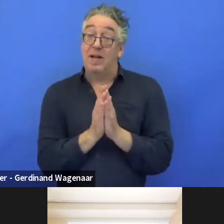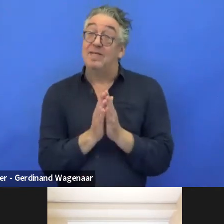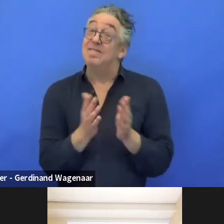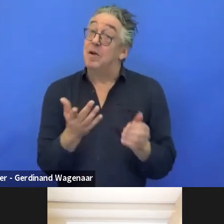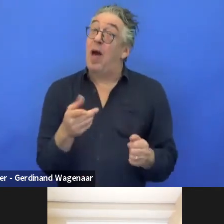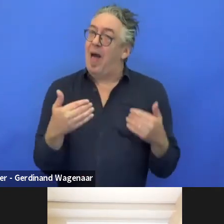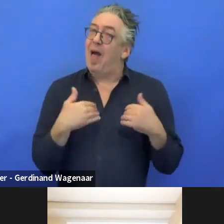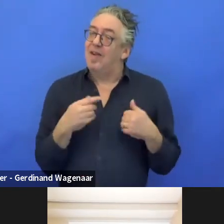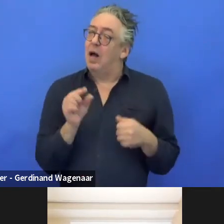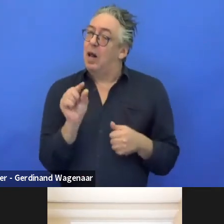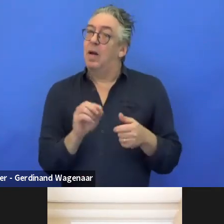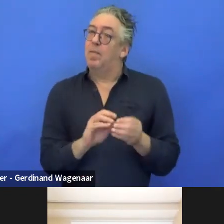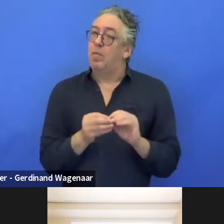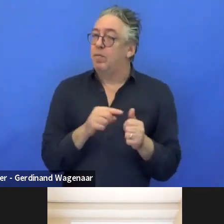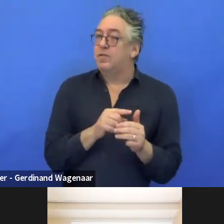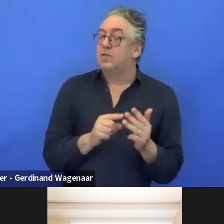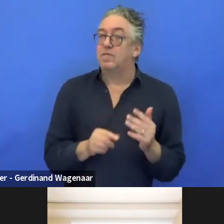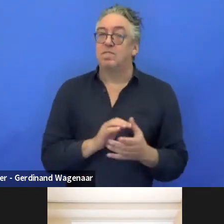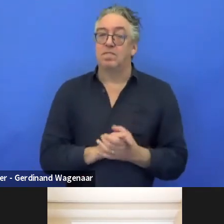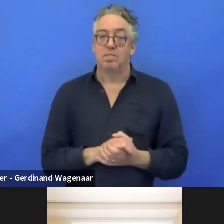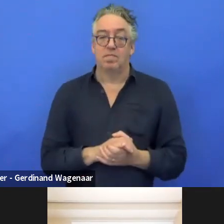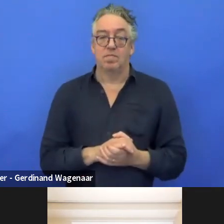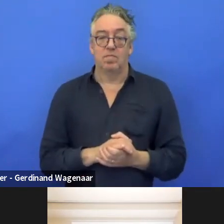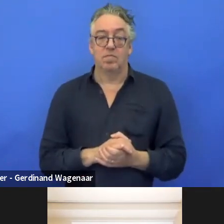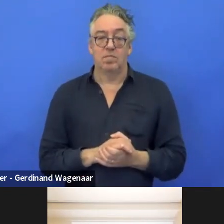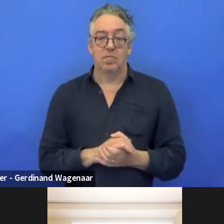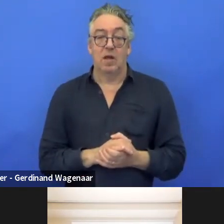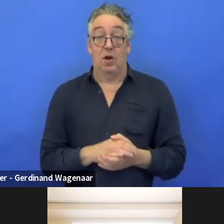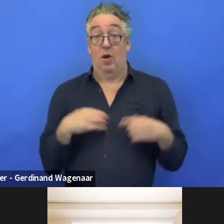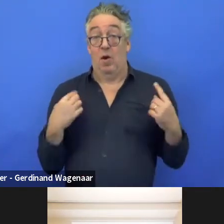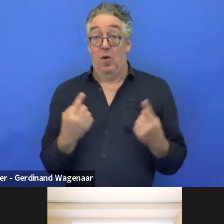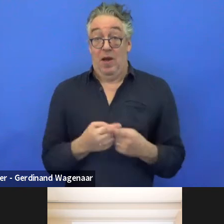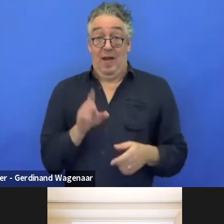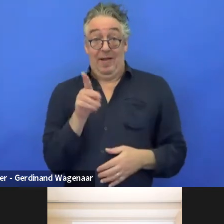on the things we may have, as DPOs, to be careful about.